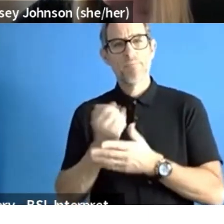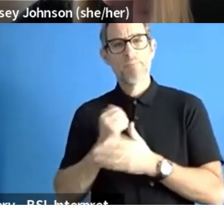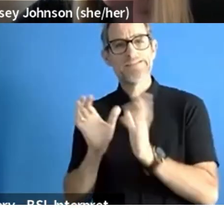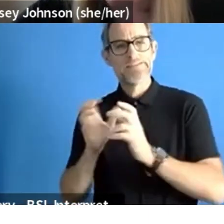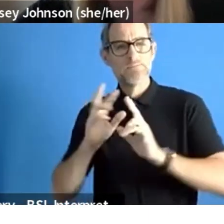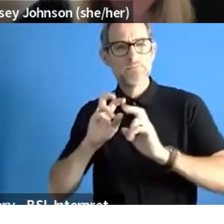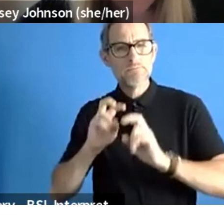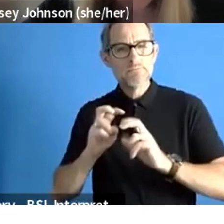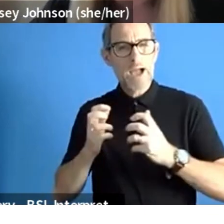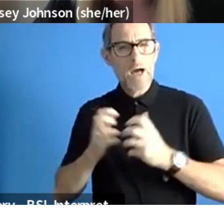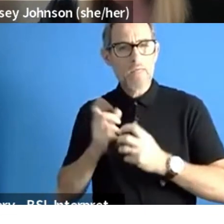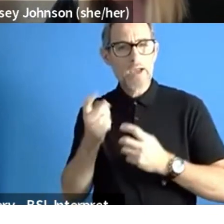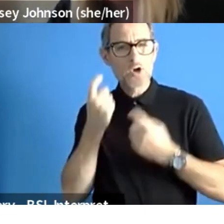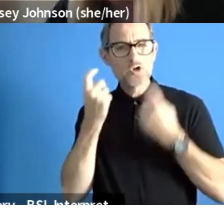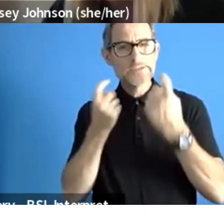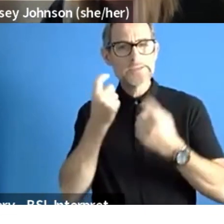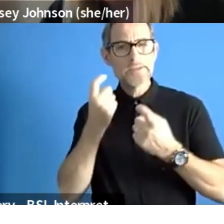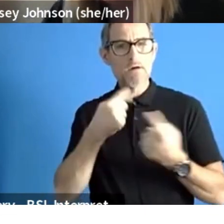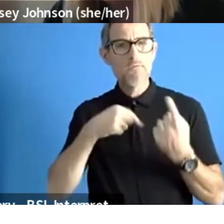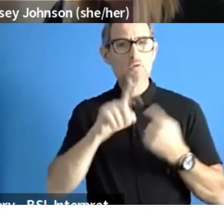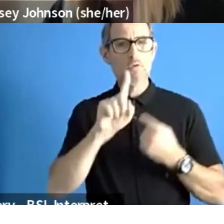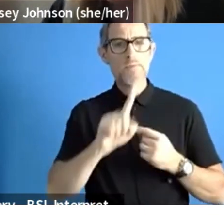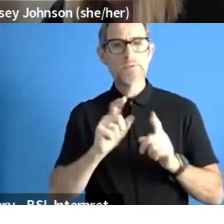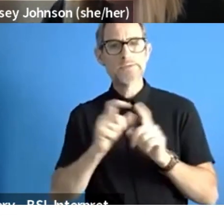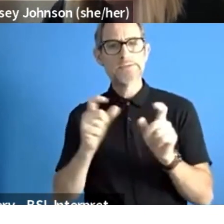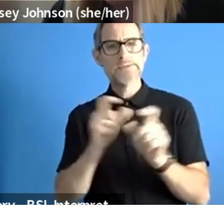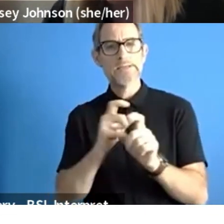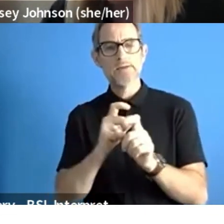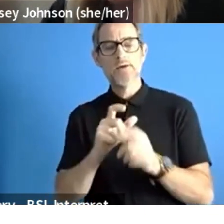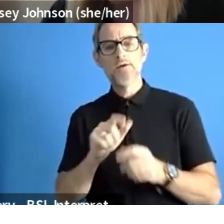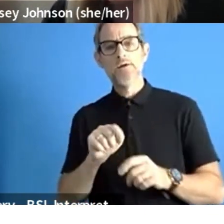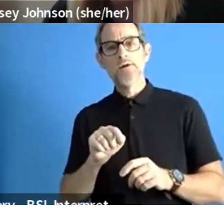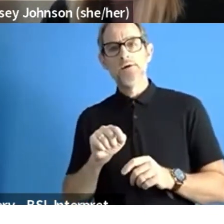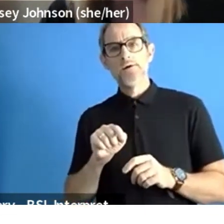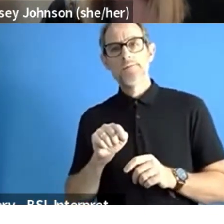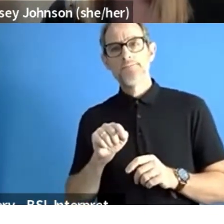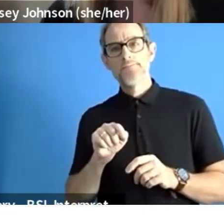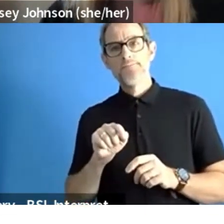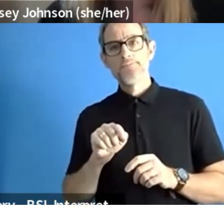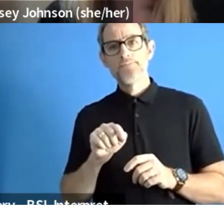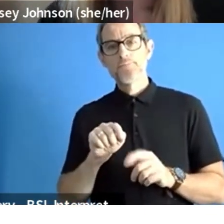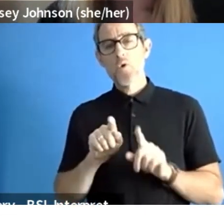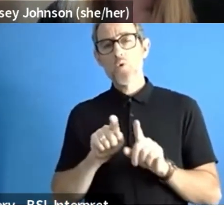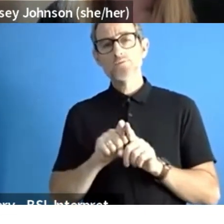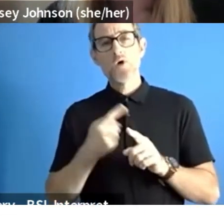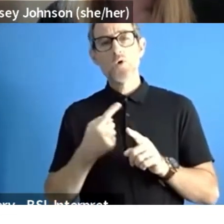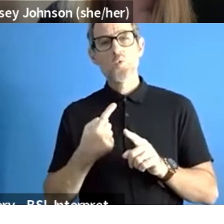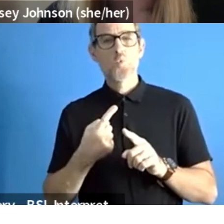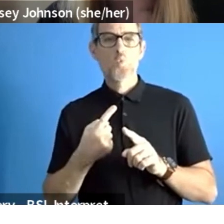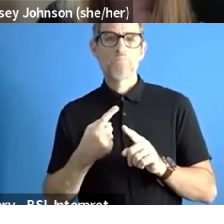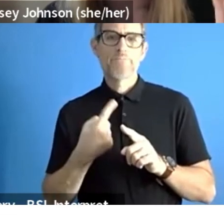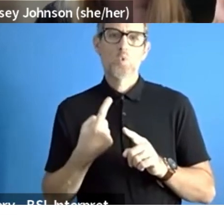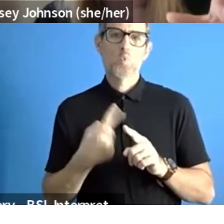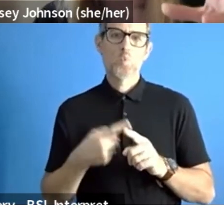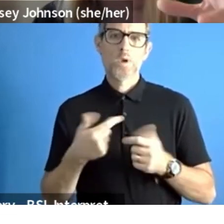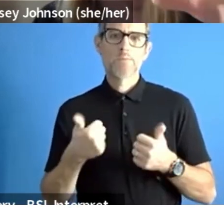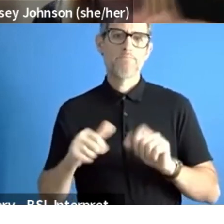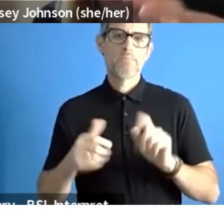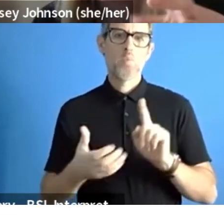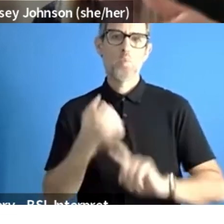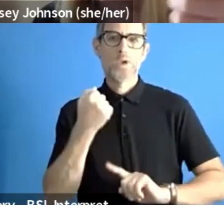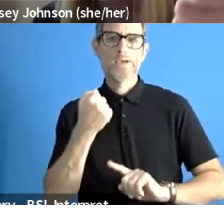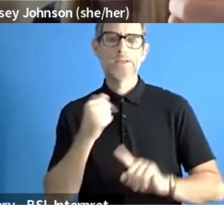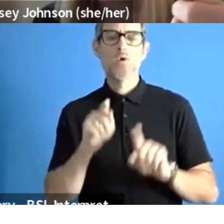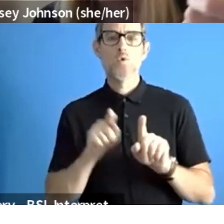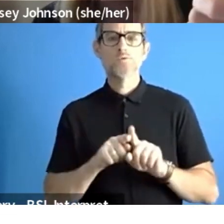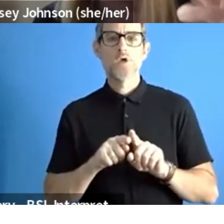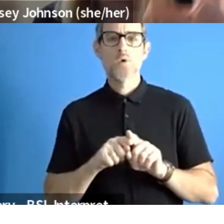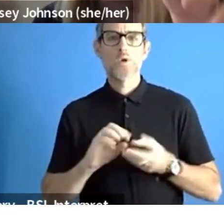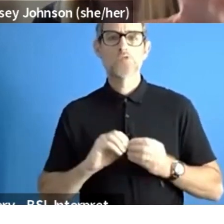consider that, but the quick wins, we create crypts and if there are videos